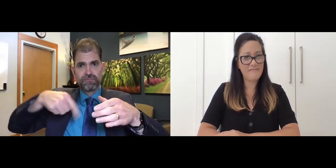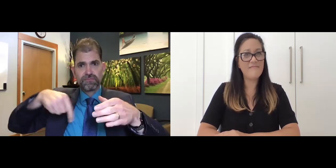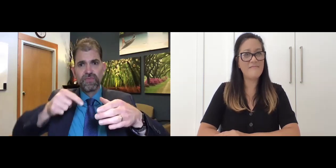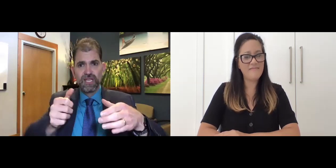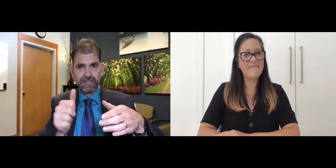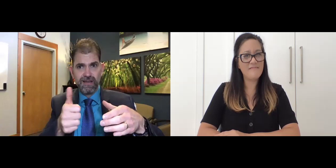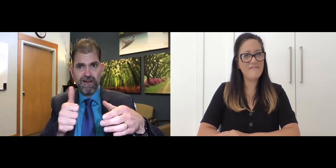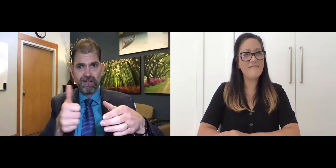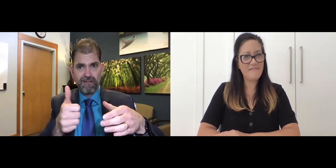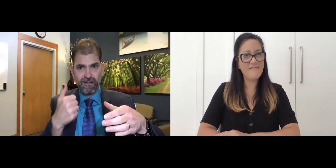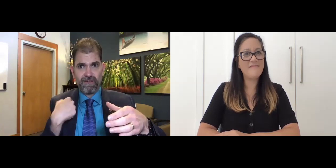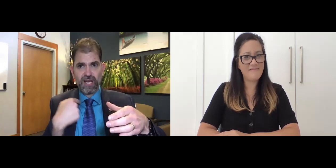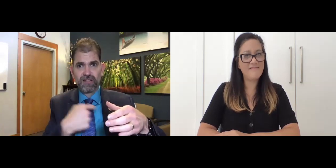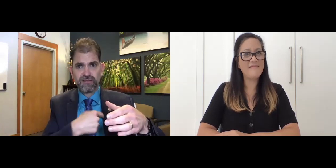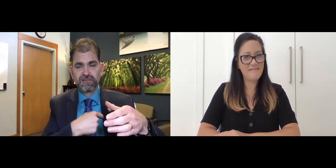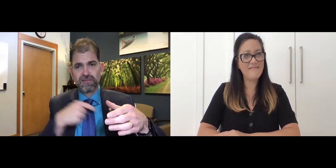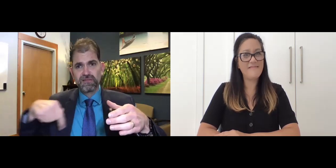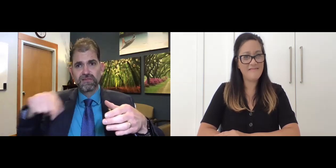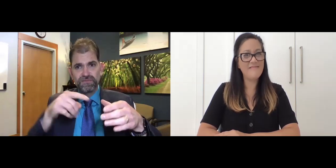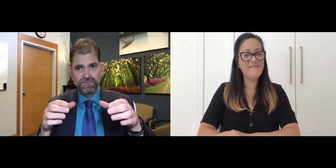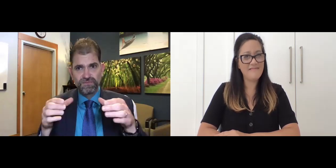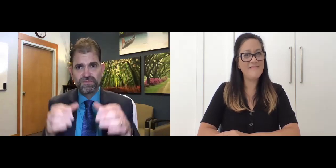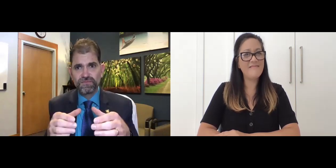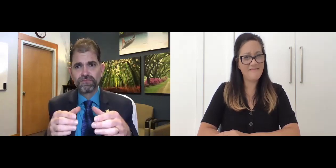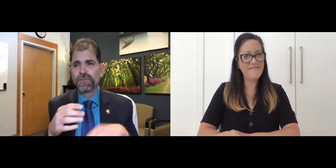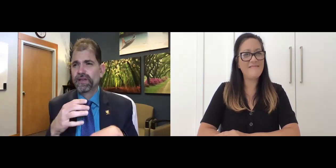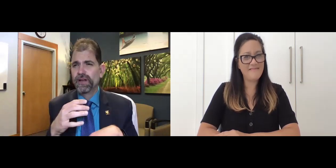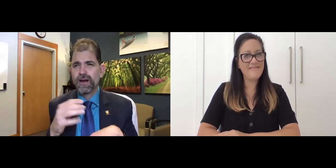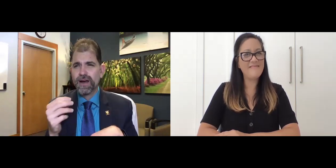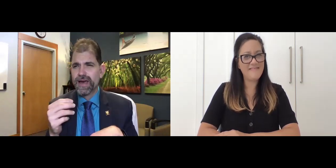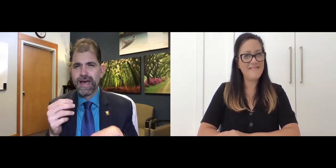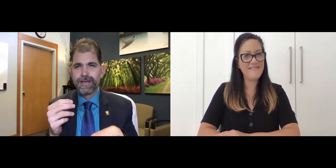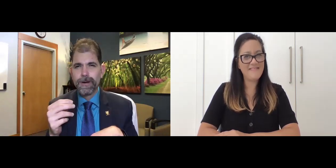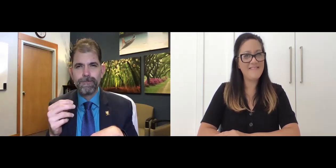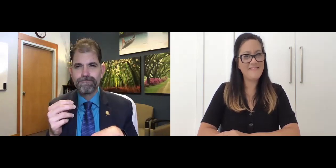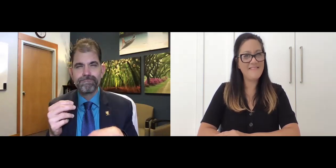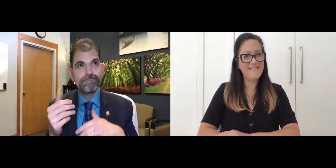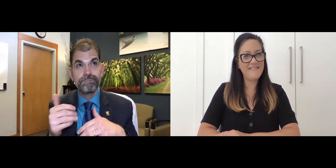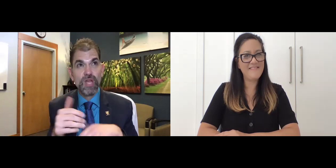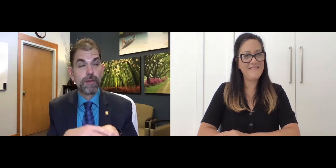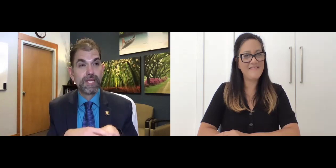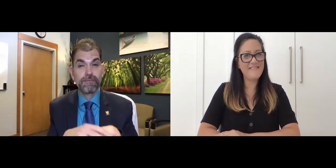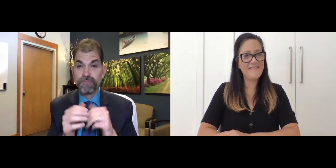Our program had 10 people in the cohort.